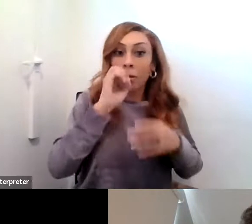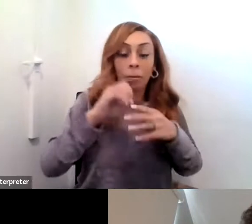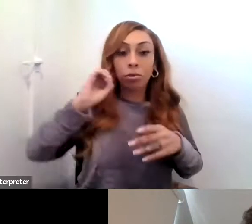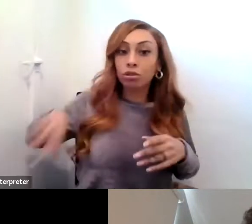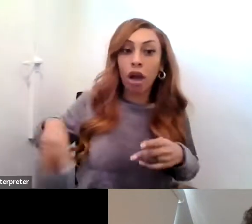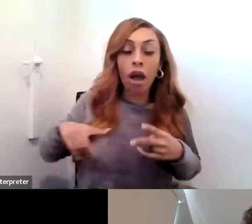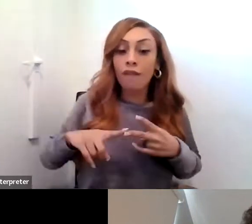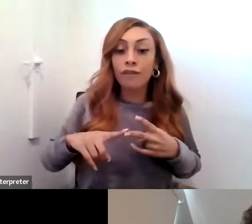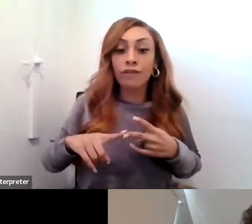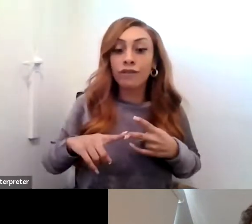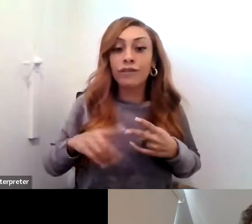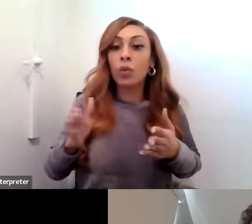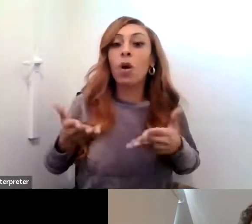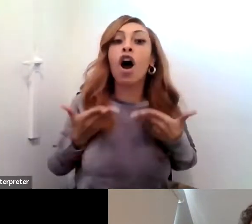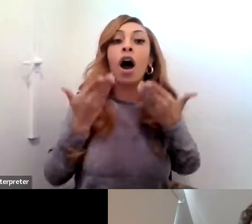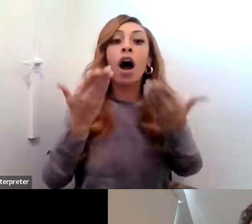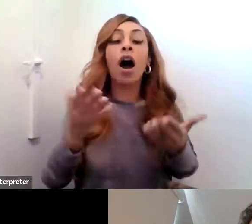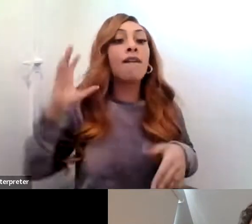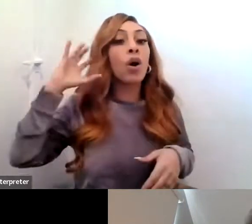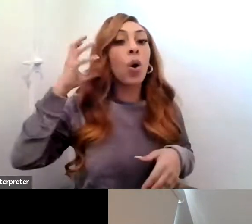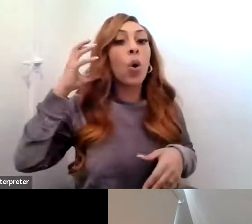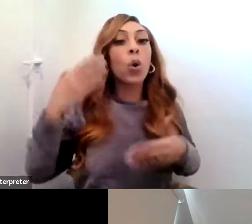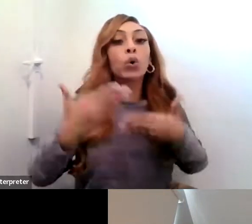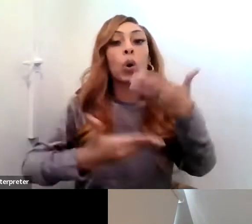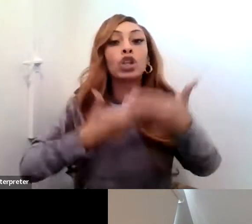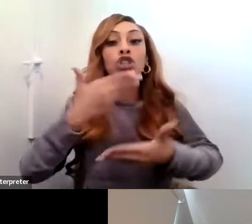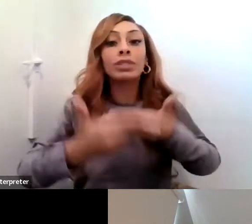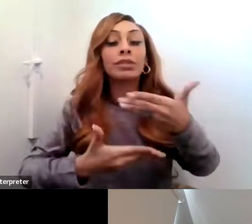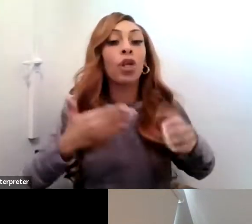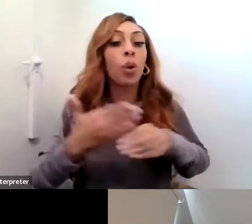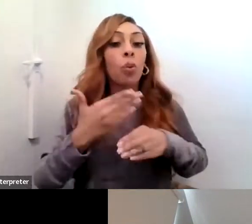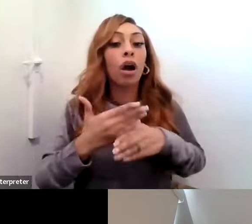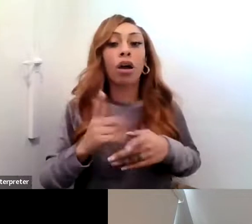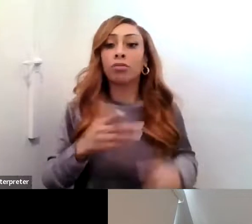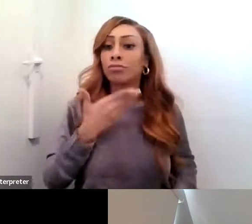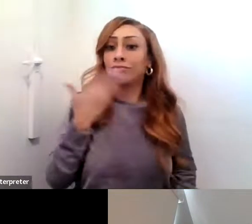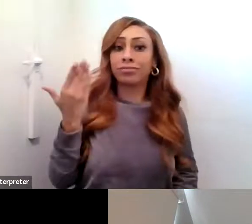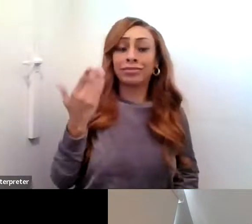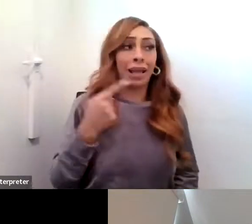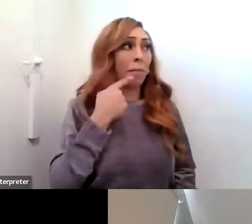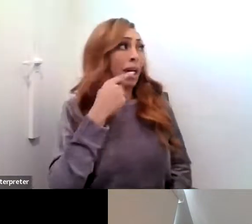For example, if you are offering audio description in the work you're producing, but there is no mention of that anywhere,